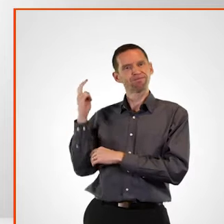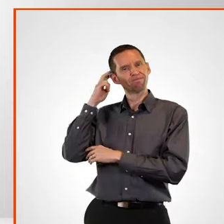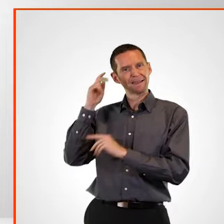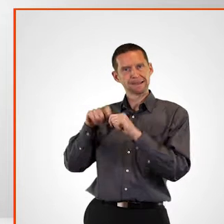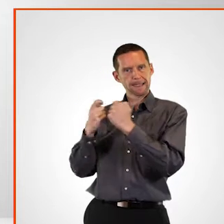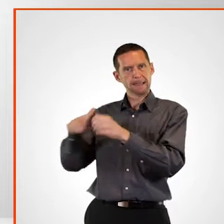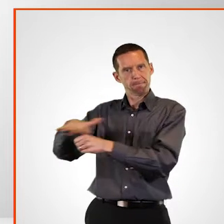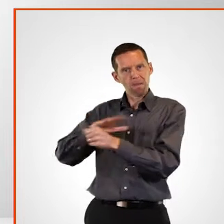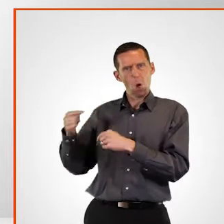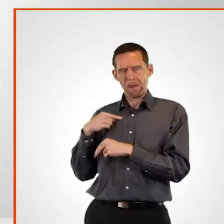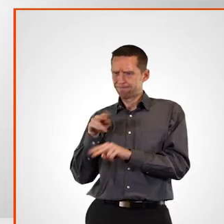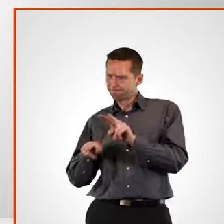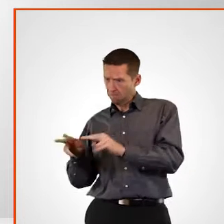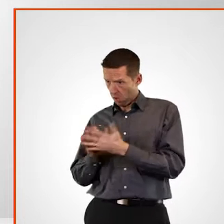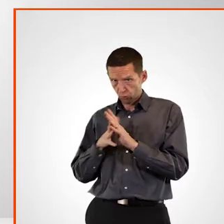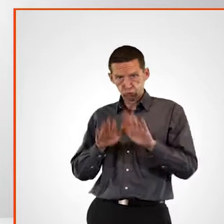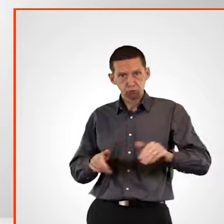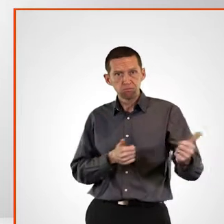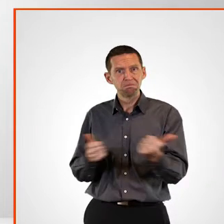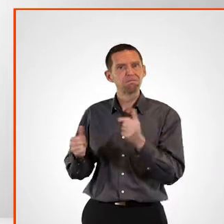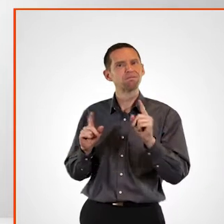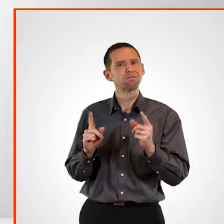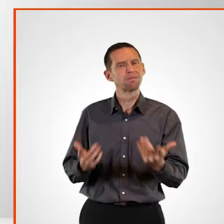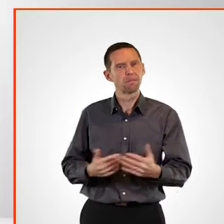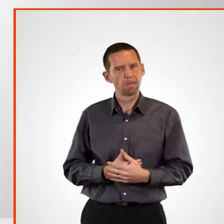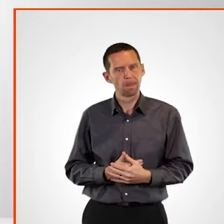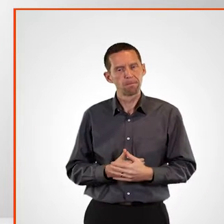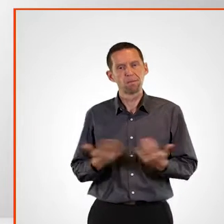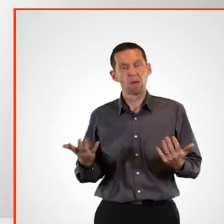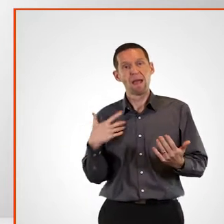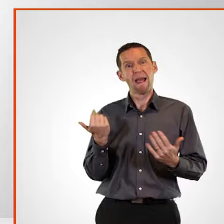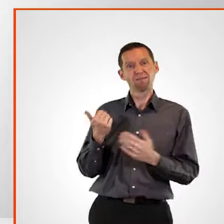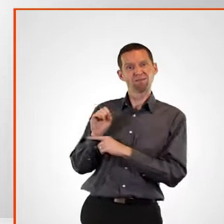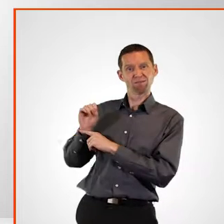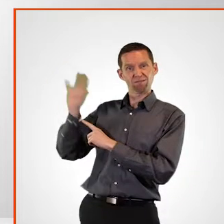We were really interested in how are kids doing. And here's the objectives here.